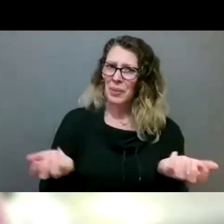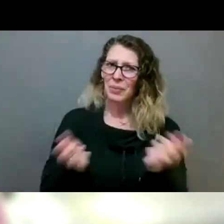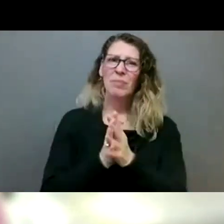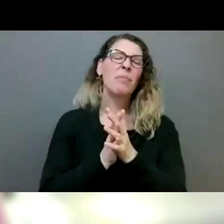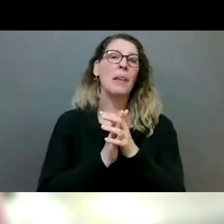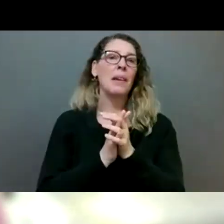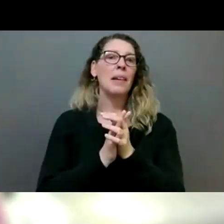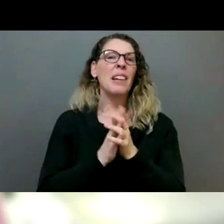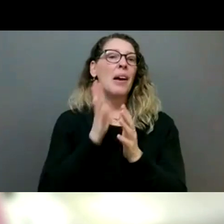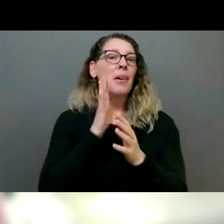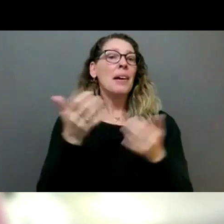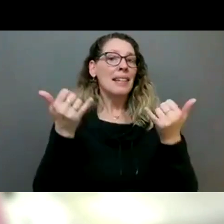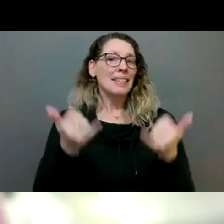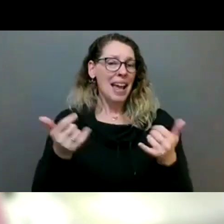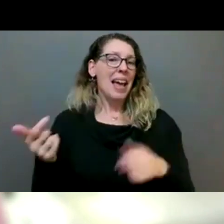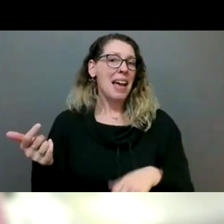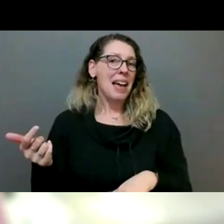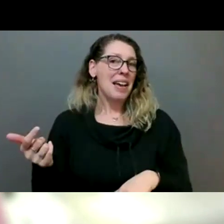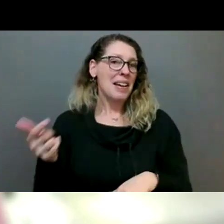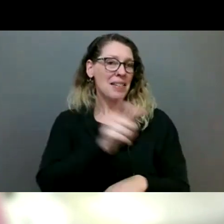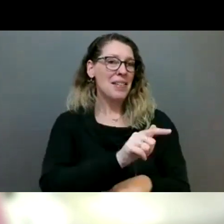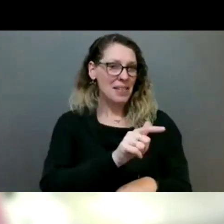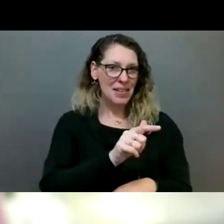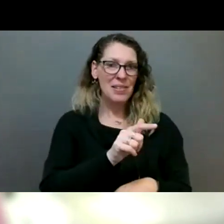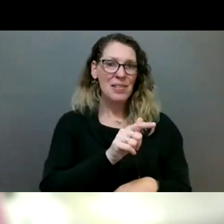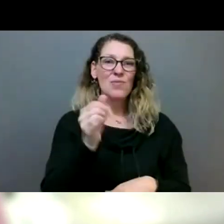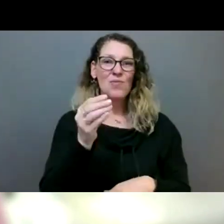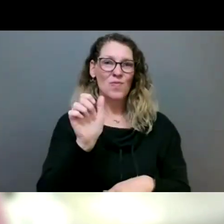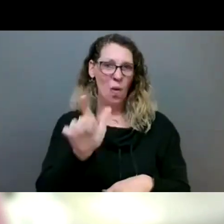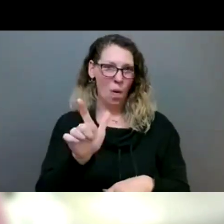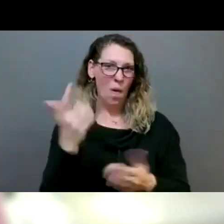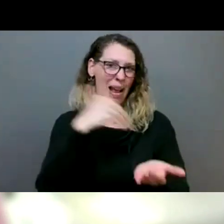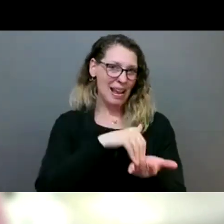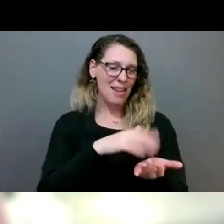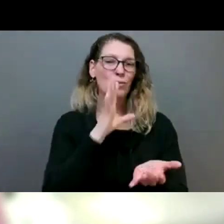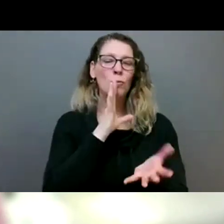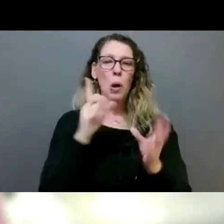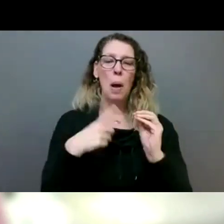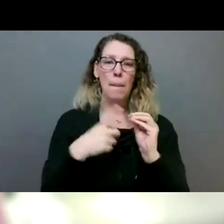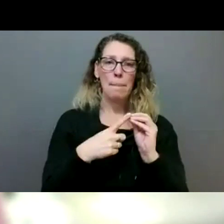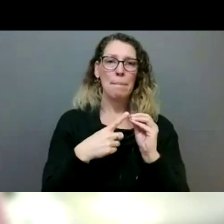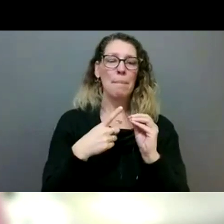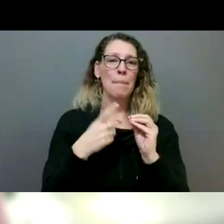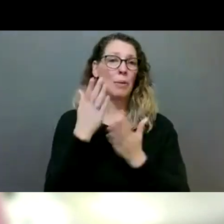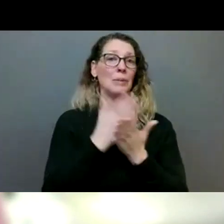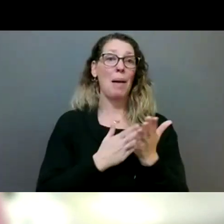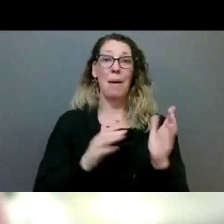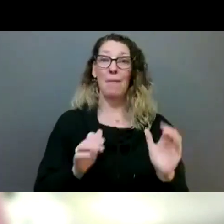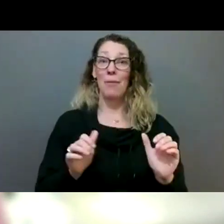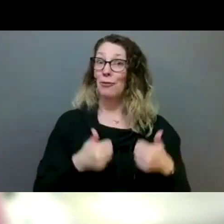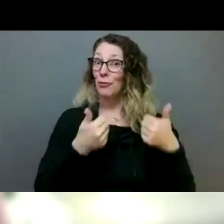going to hand it back to you Joel, to talk about some of the challenges that you have